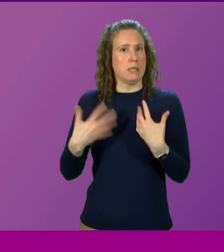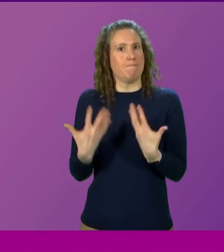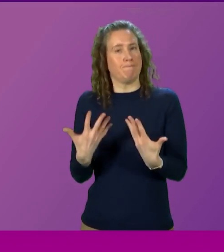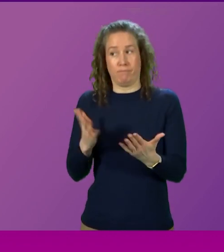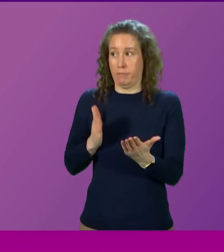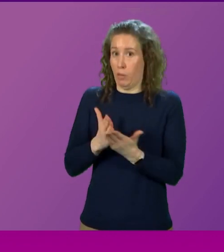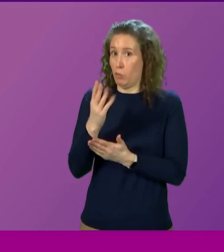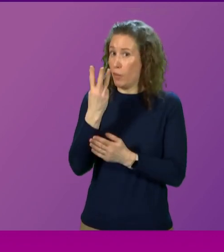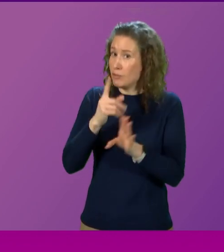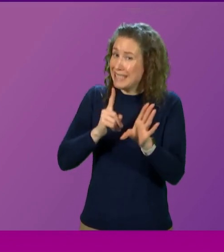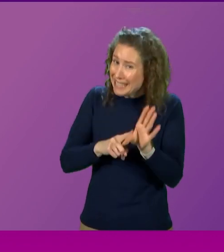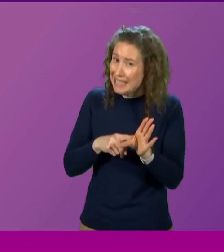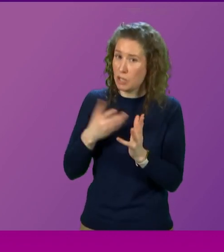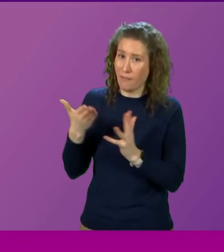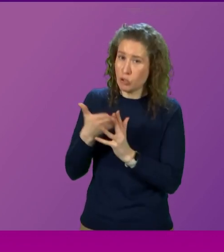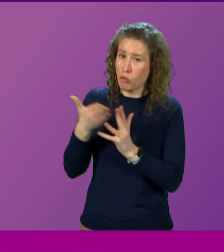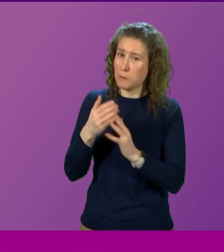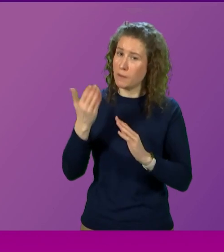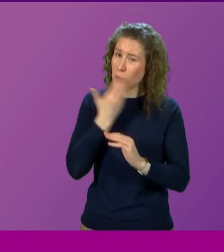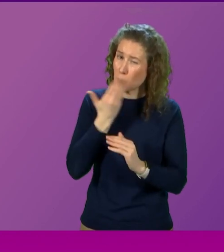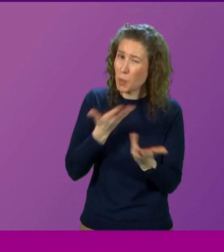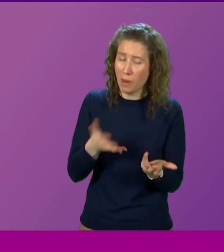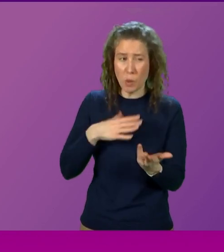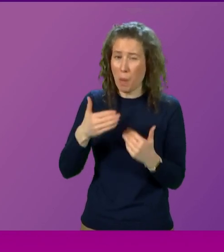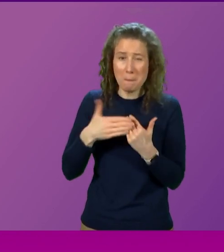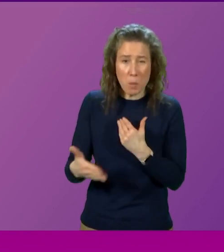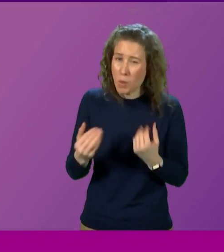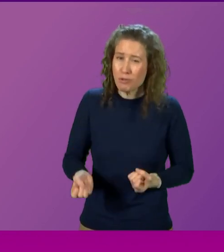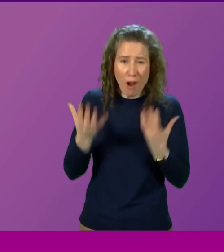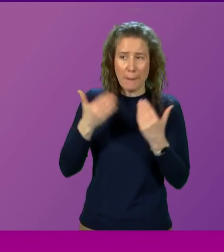The Cabinet Secretary for Education and Skills is in regular dialogue with all our teacher